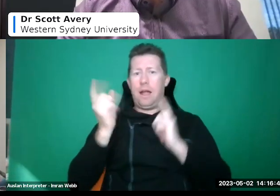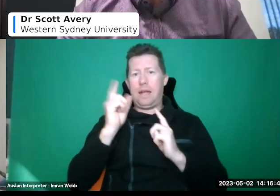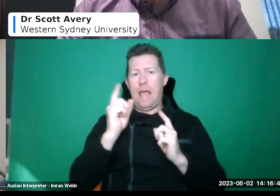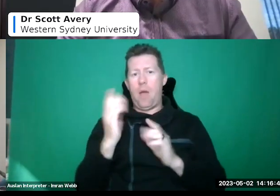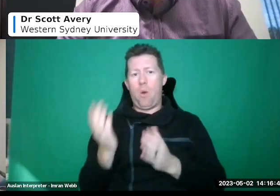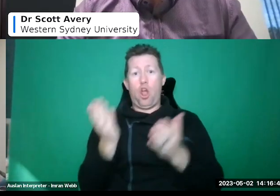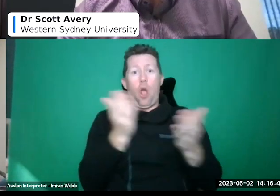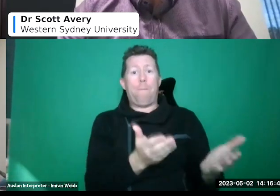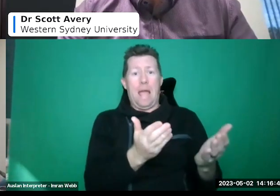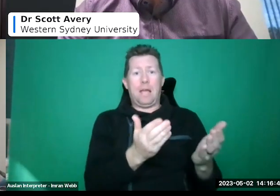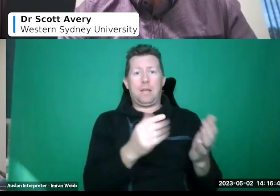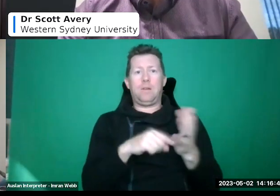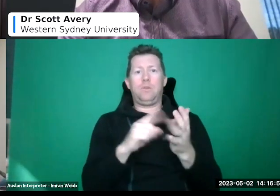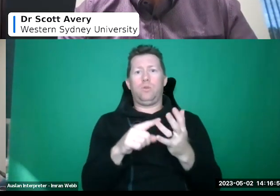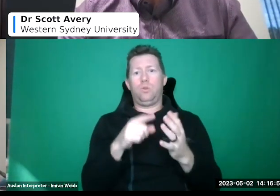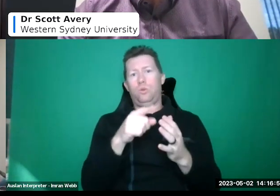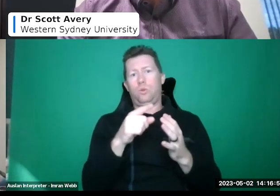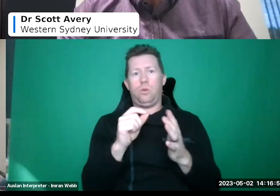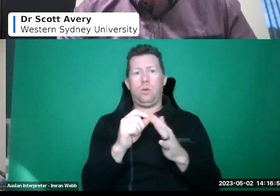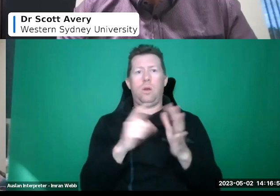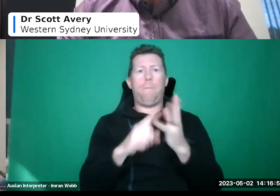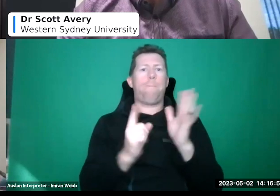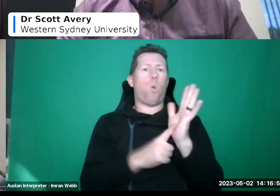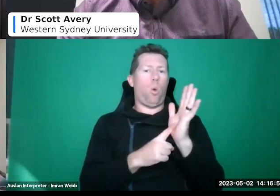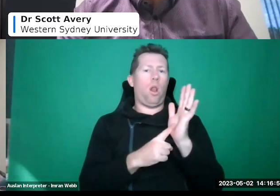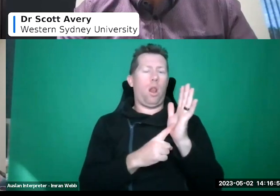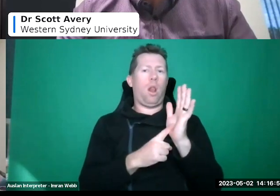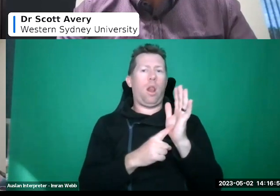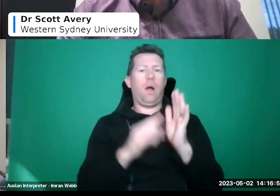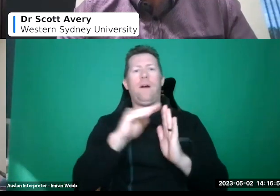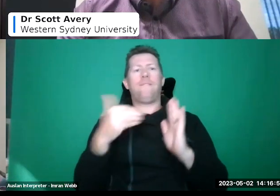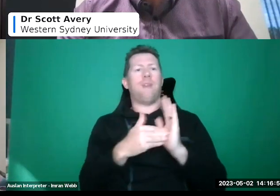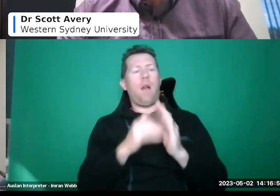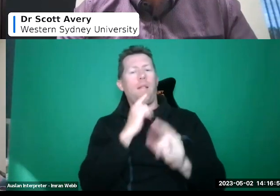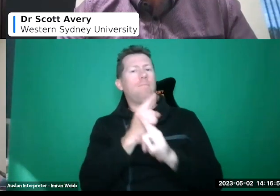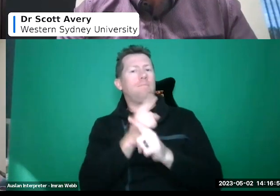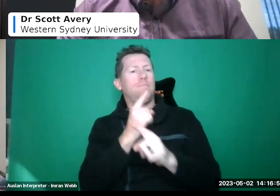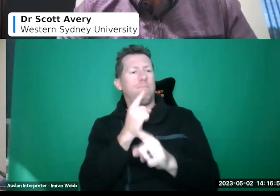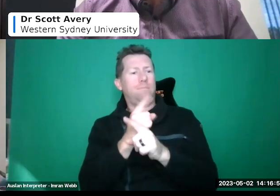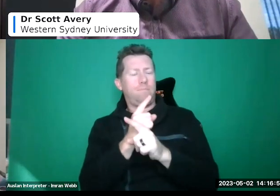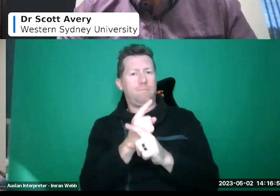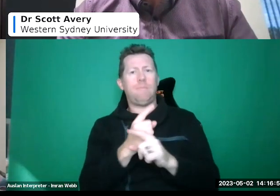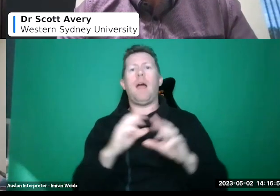to Paul Hardcastle to have some final reflections from everybody and and do some wrapping up.